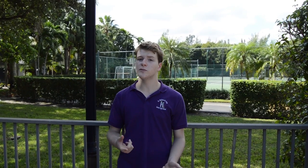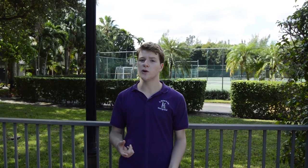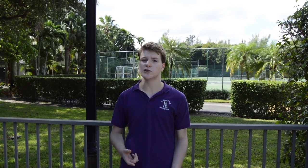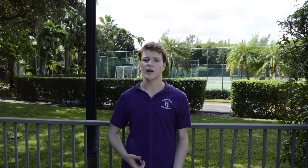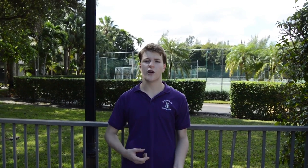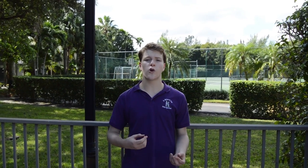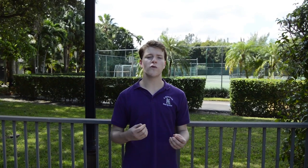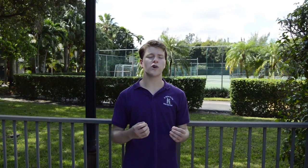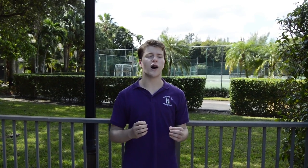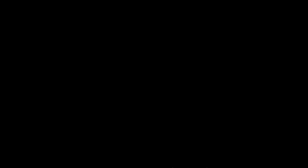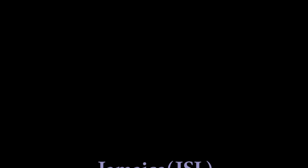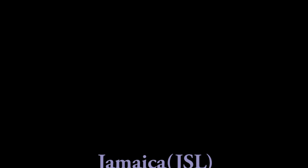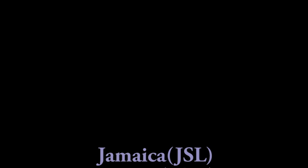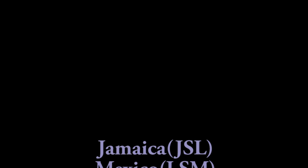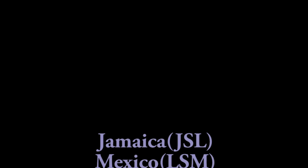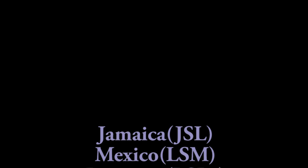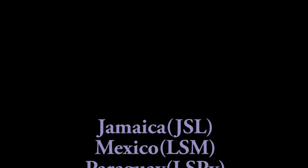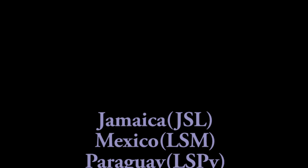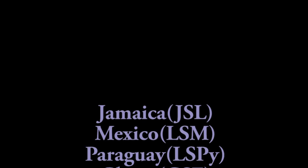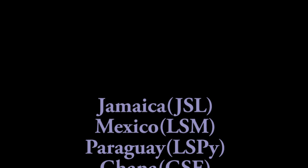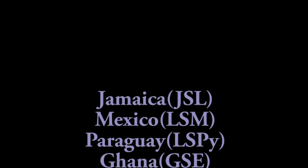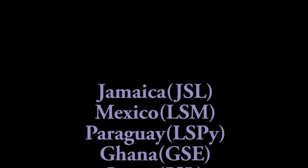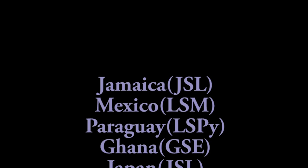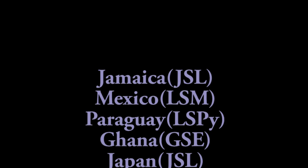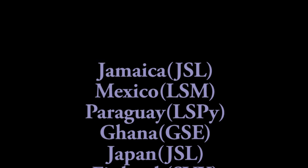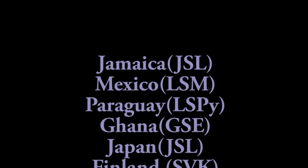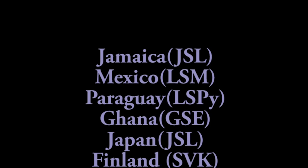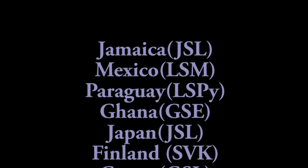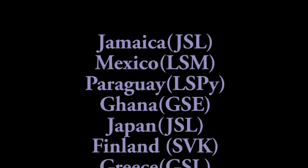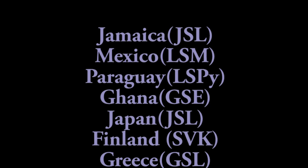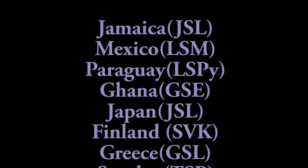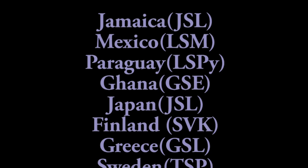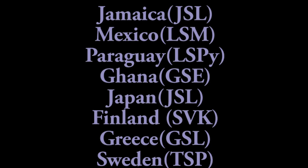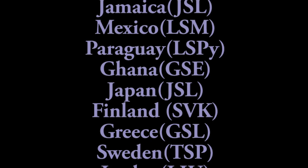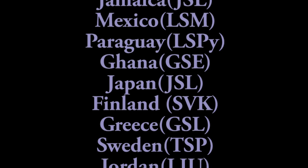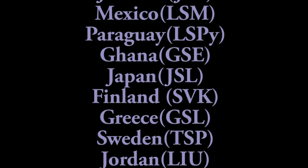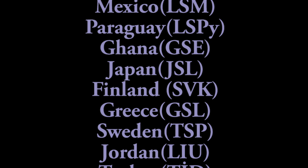to most, there are over 130 distinct sign languages used throughout the world today,